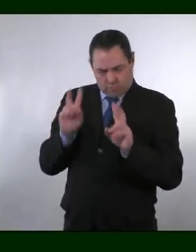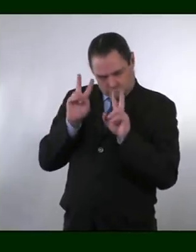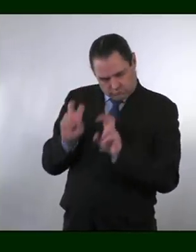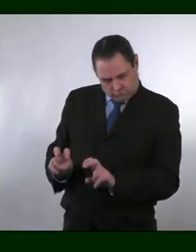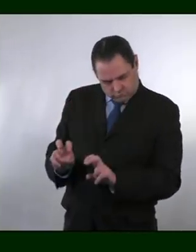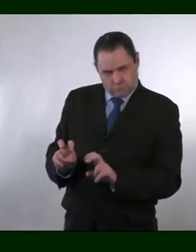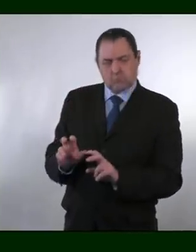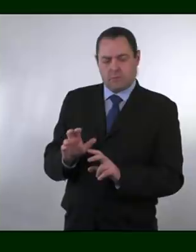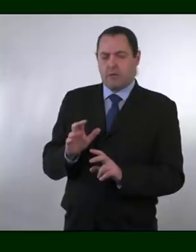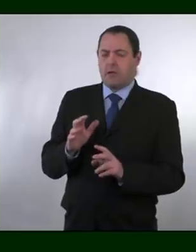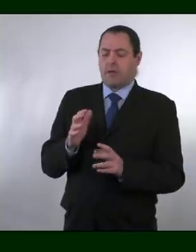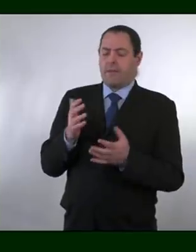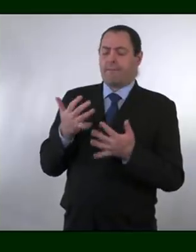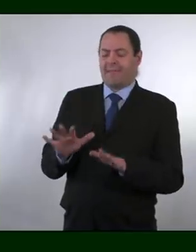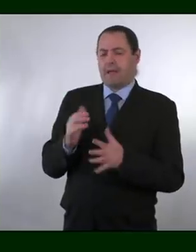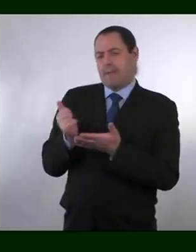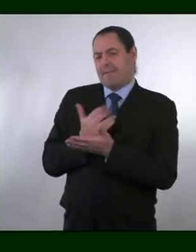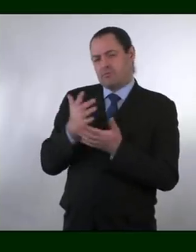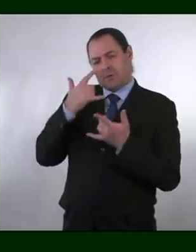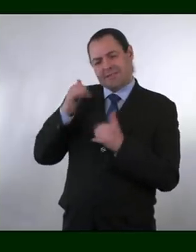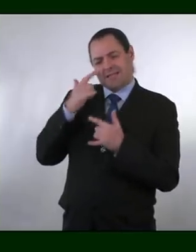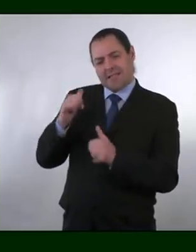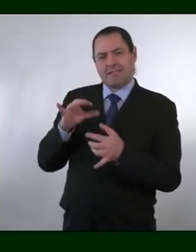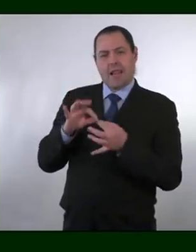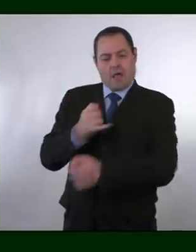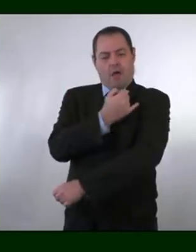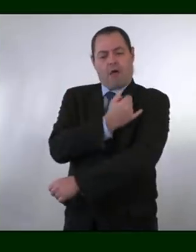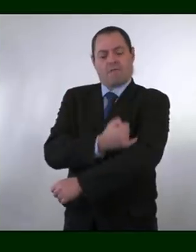enhanced testing procedures for particularly vulnerable groups—those who are exposed to a